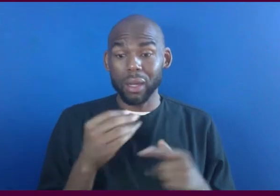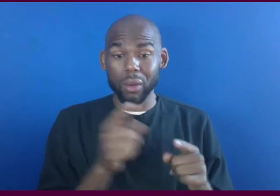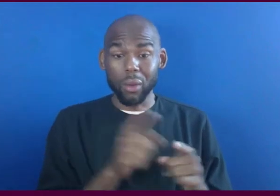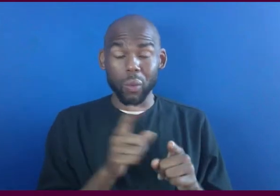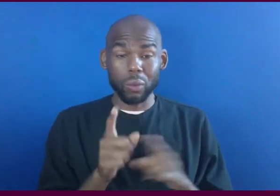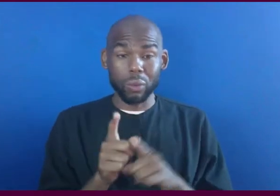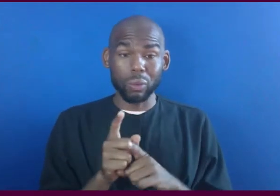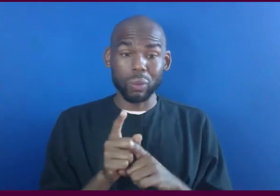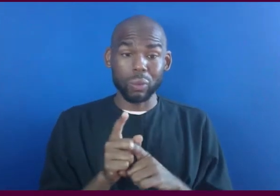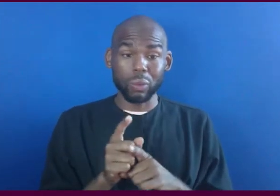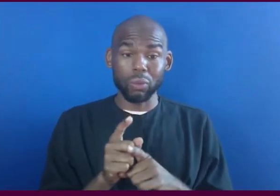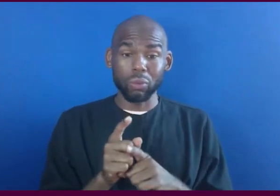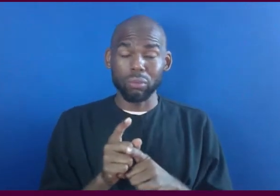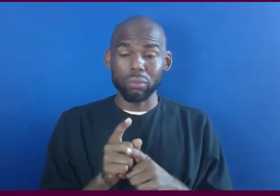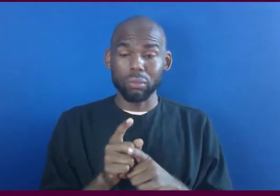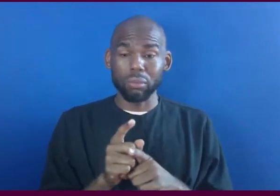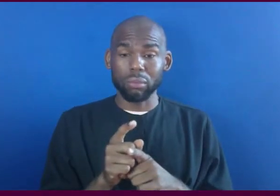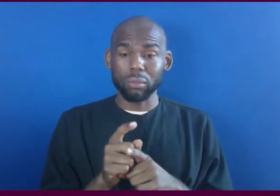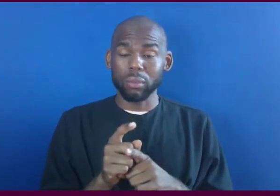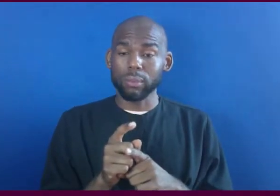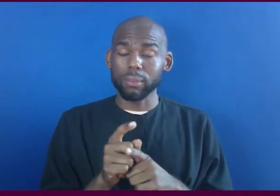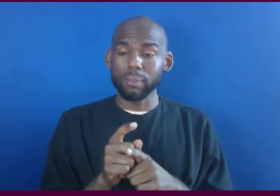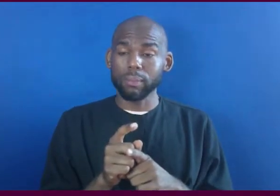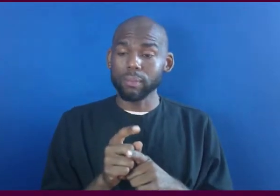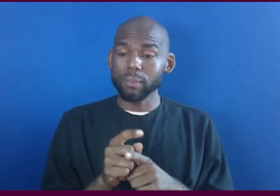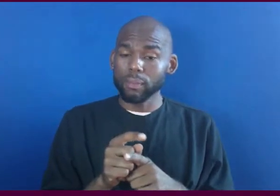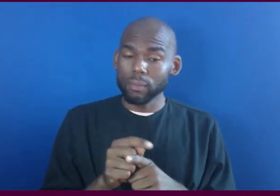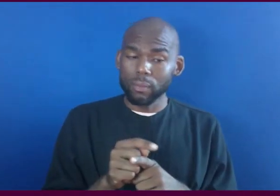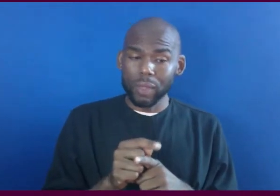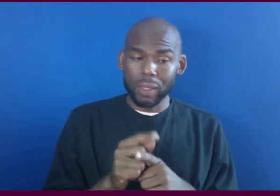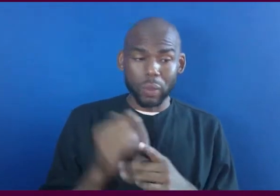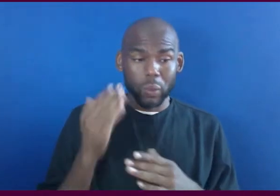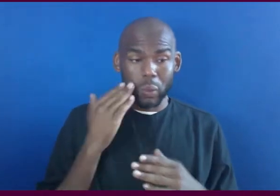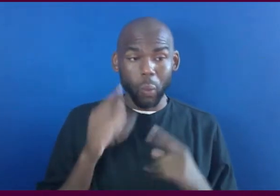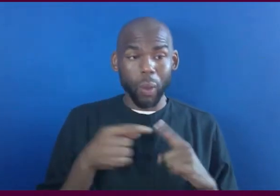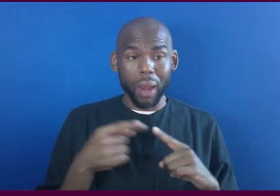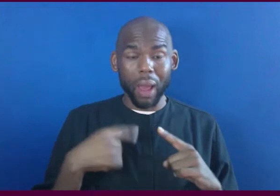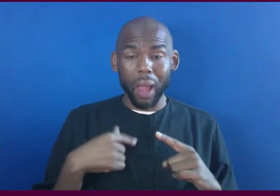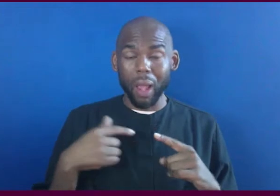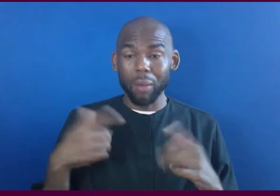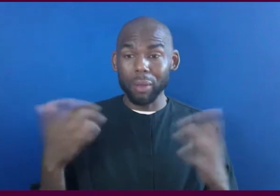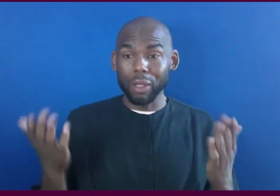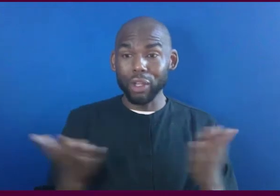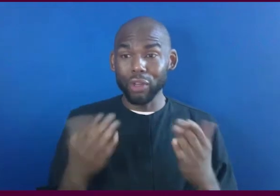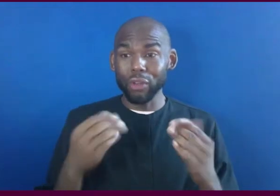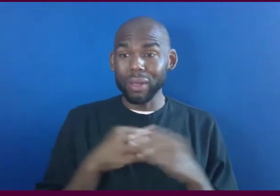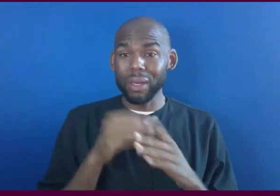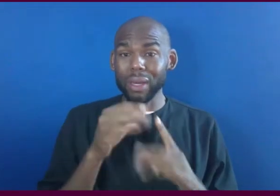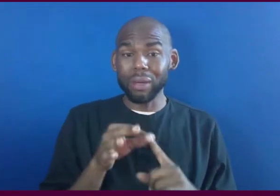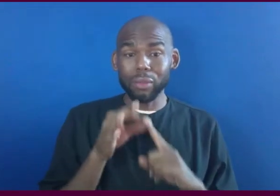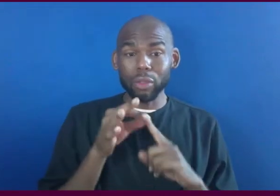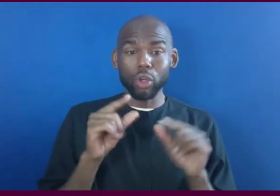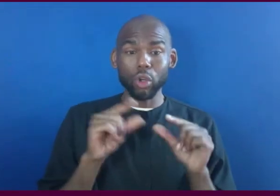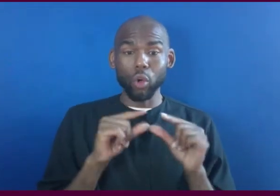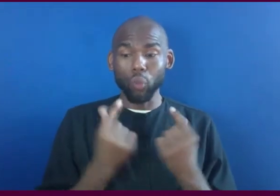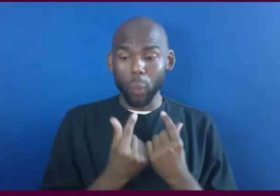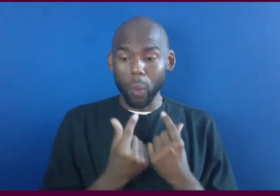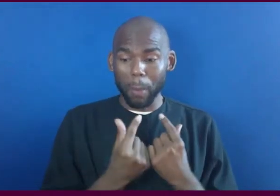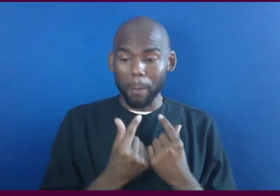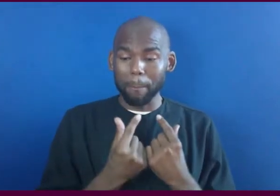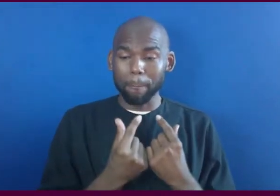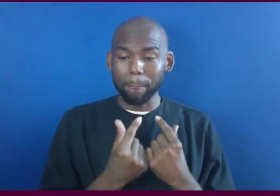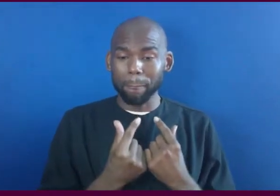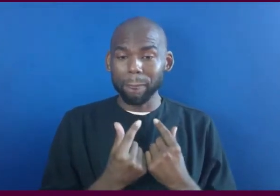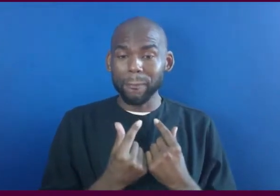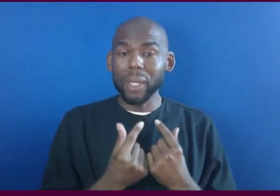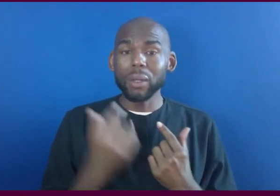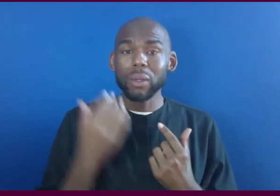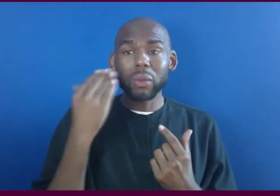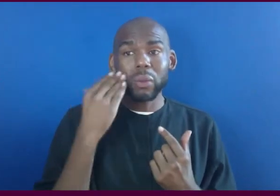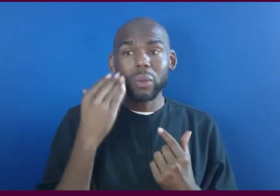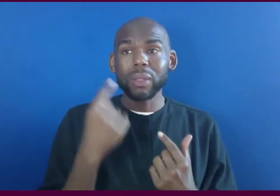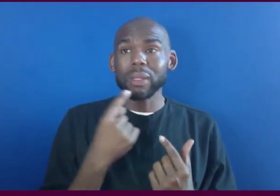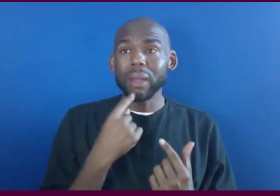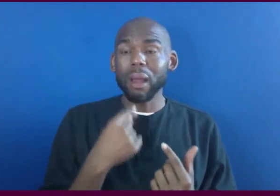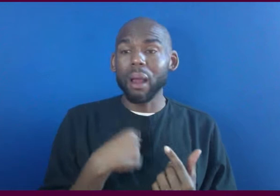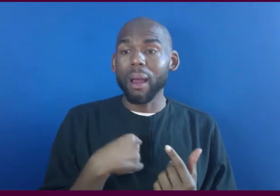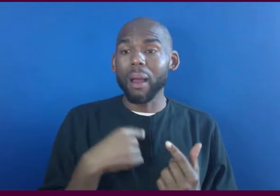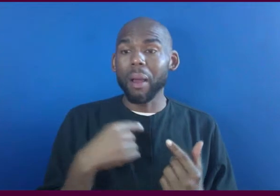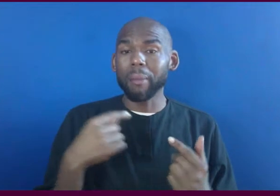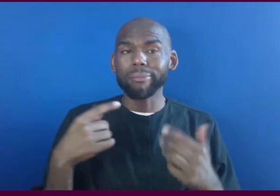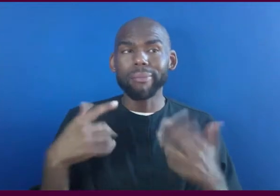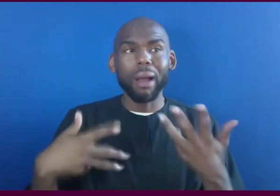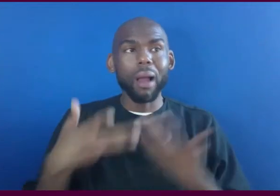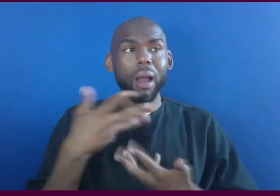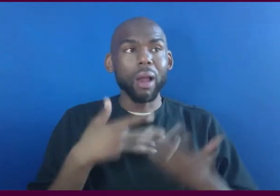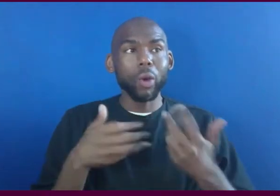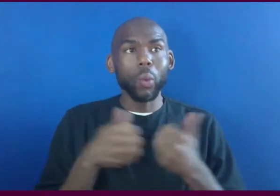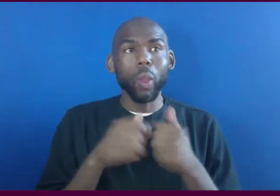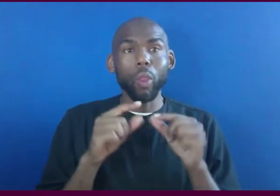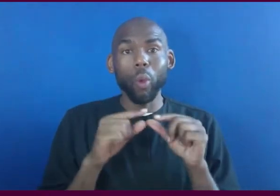And also just like, when I'm in a particular group, say I'm hanging out with like a group